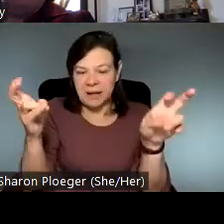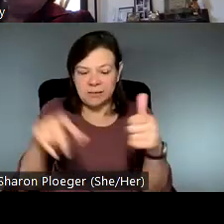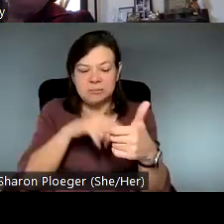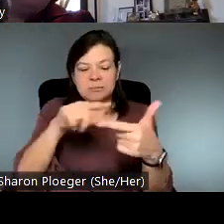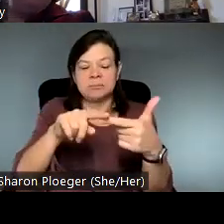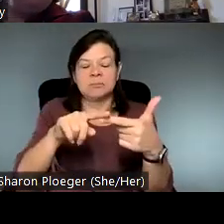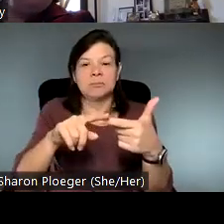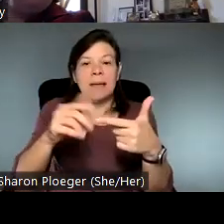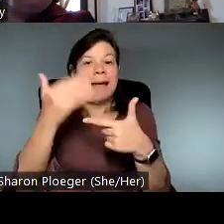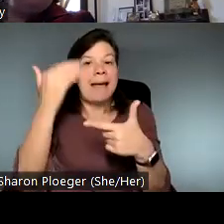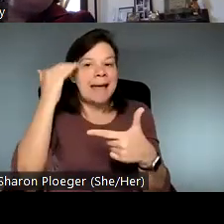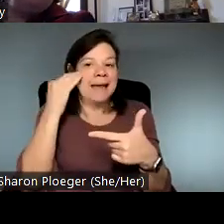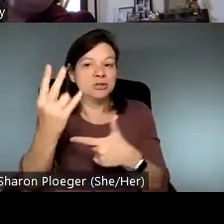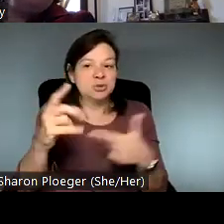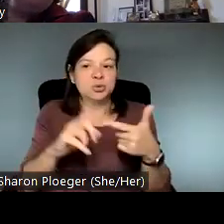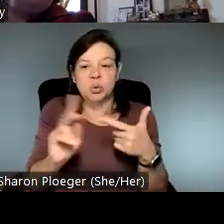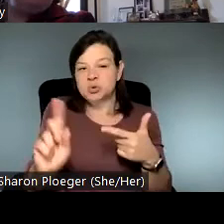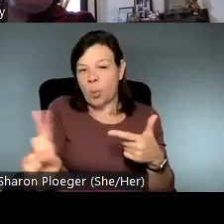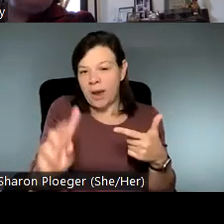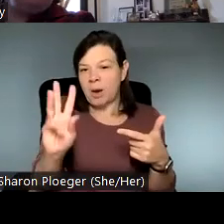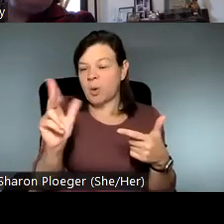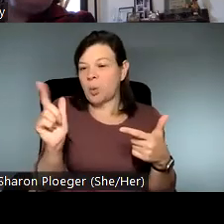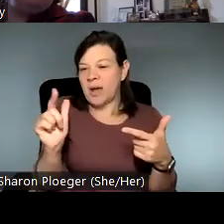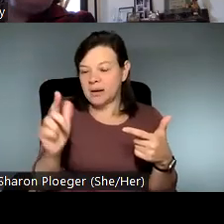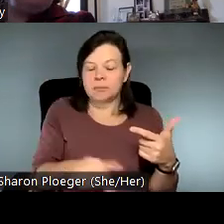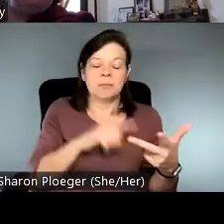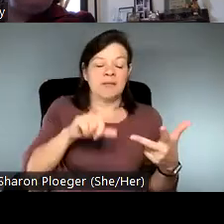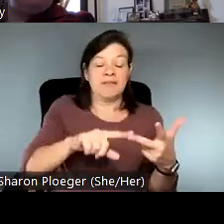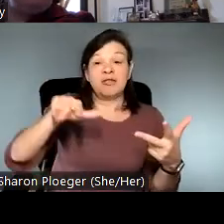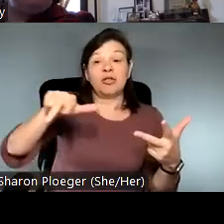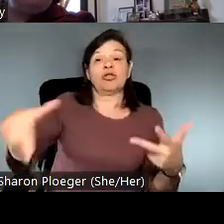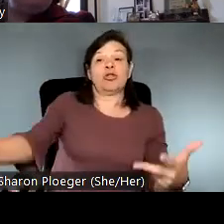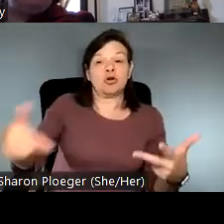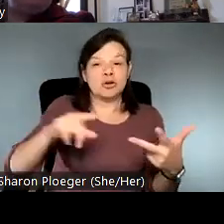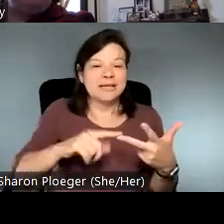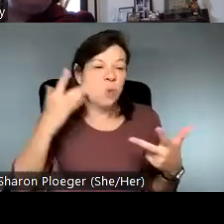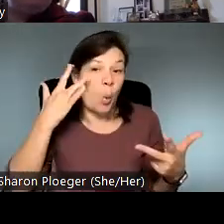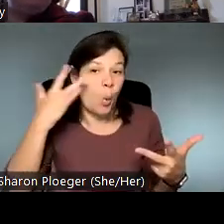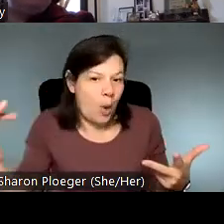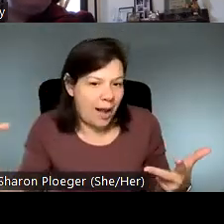and then this is kind of the secondary or I guess tertiary detail, which is, why do you want to attend?